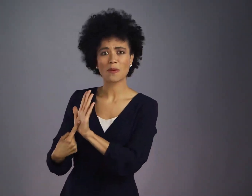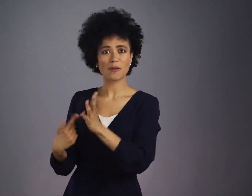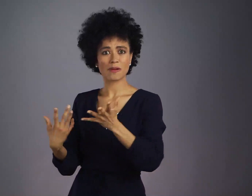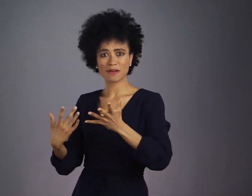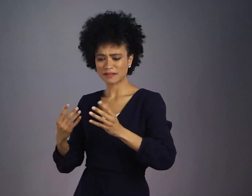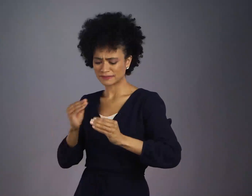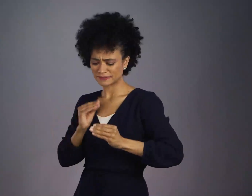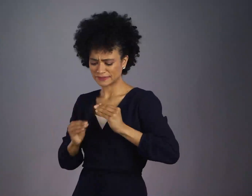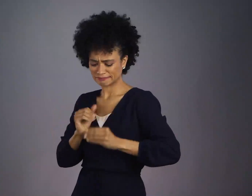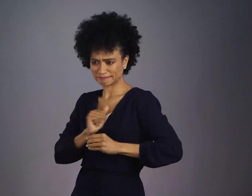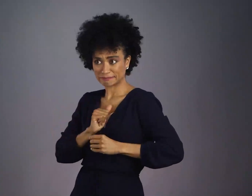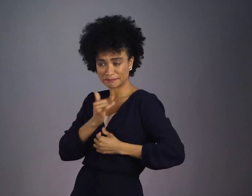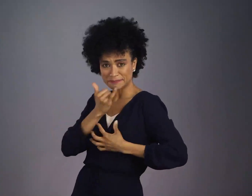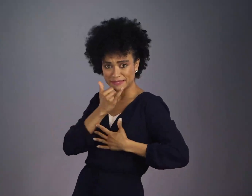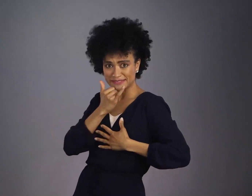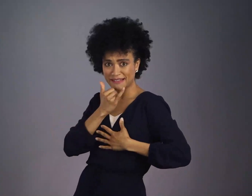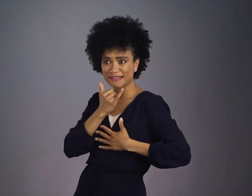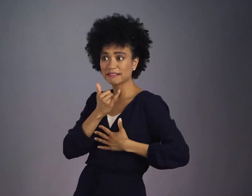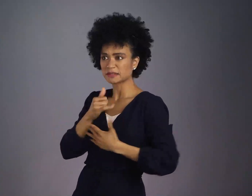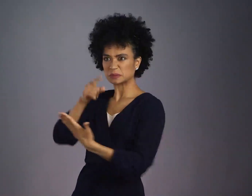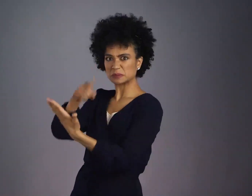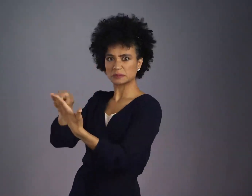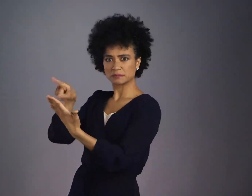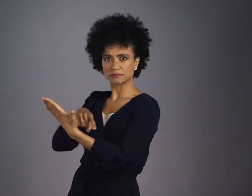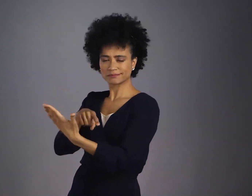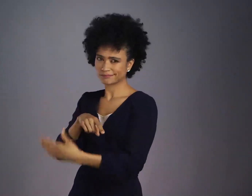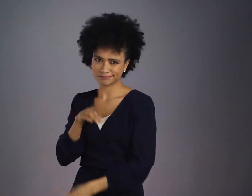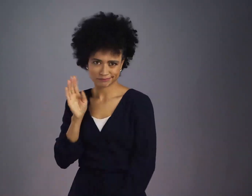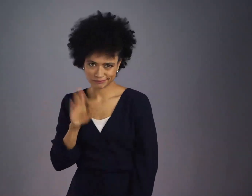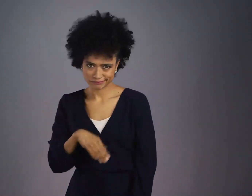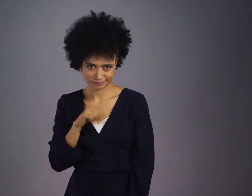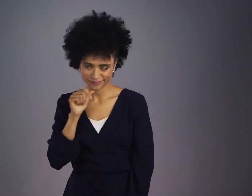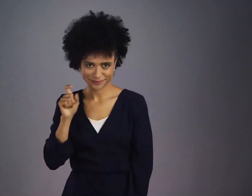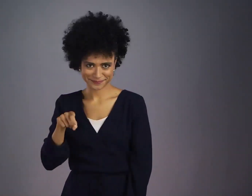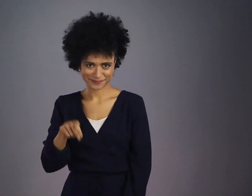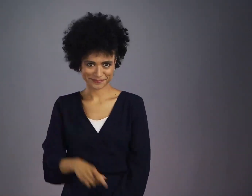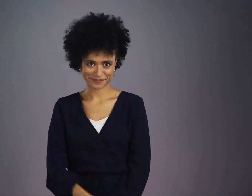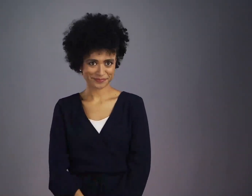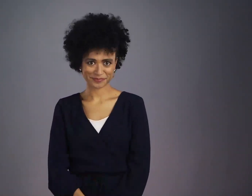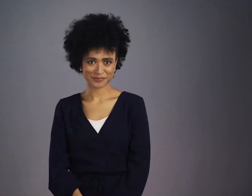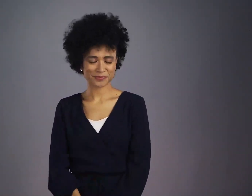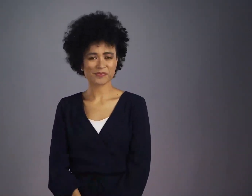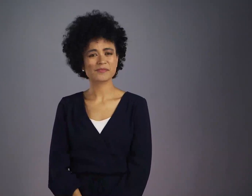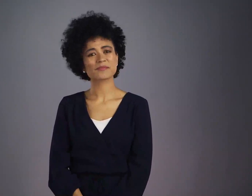If you both show a willingness to remedy your own defects, there will be little need to criticize each other.